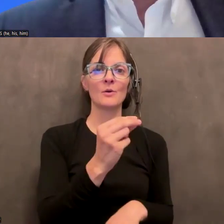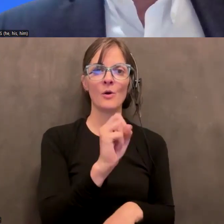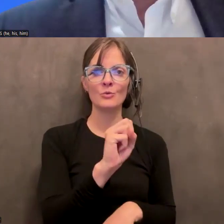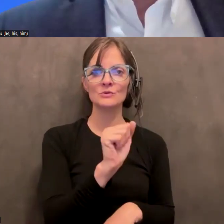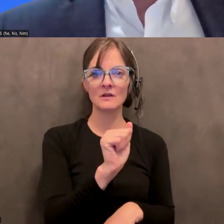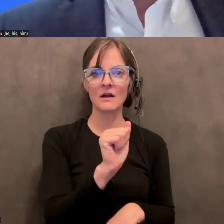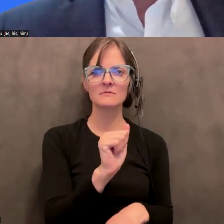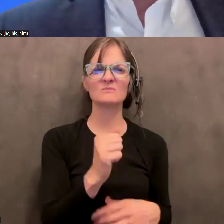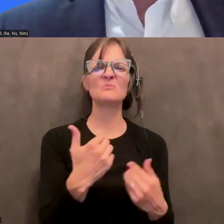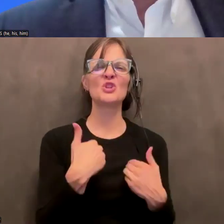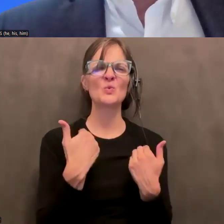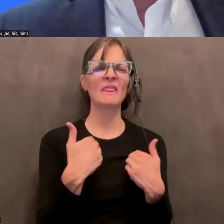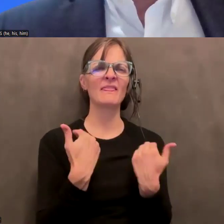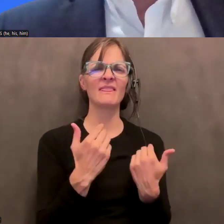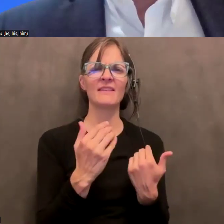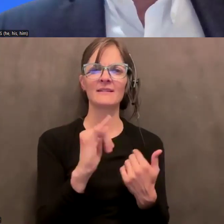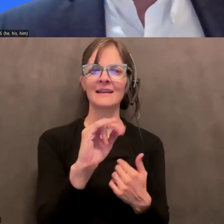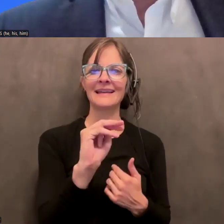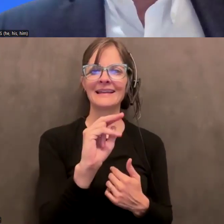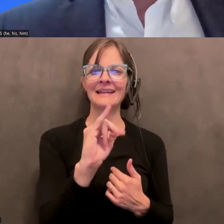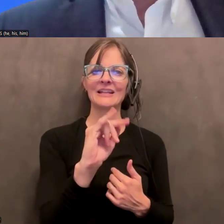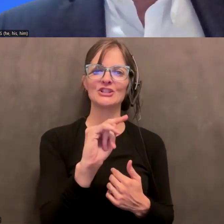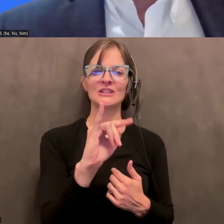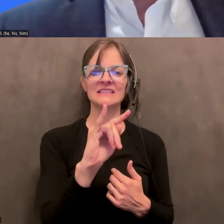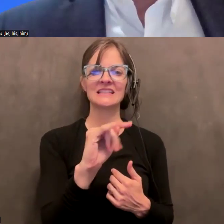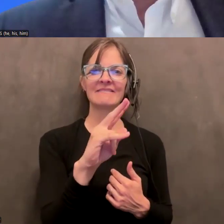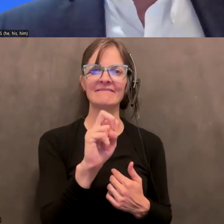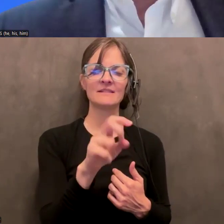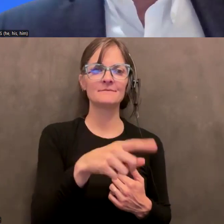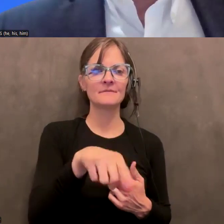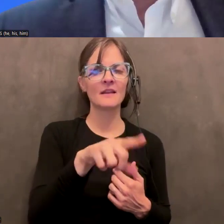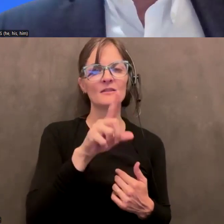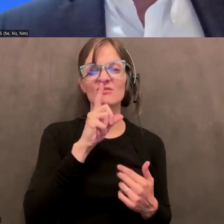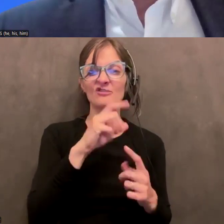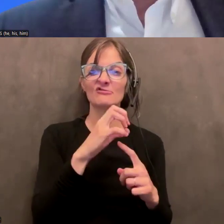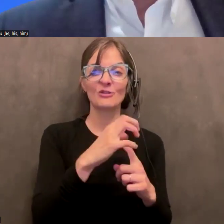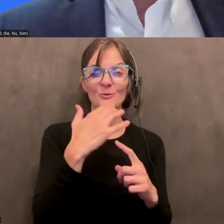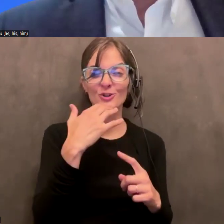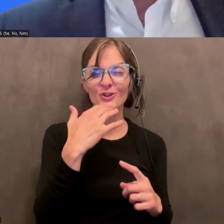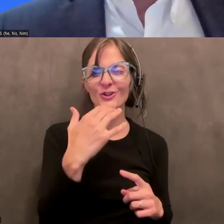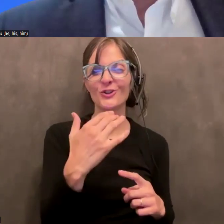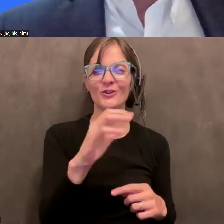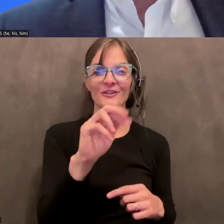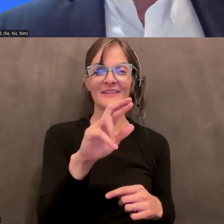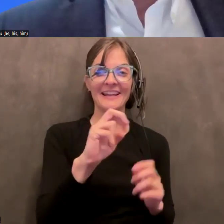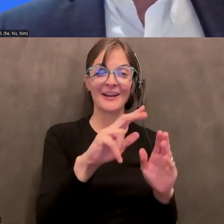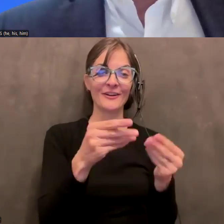are just really great caregivers because they're eager, they're smart, and they're kind.